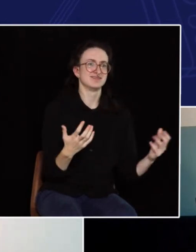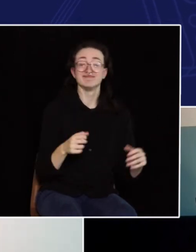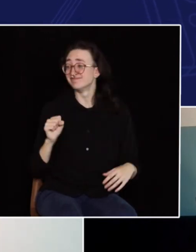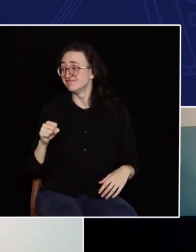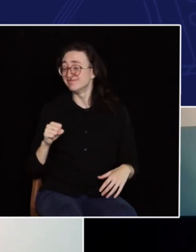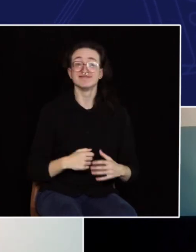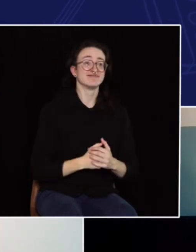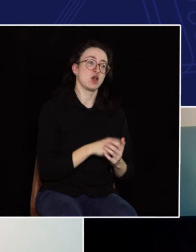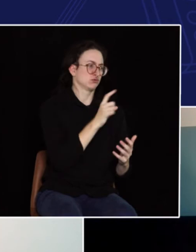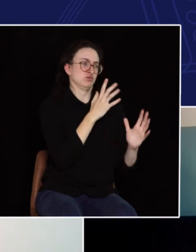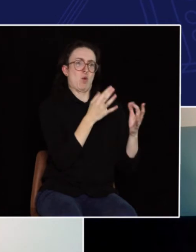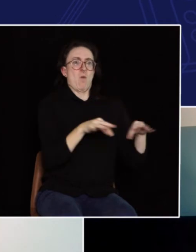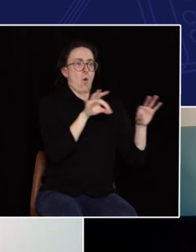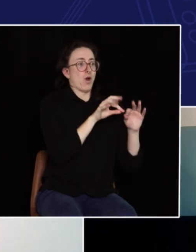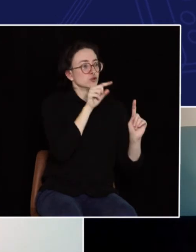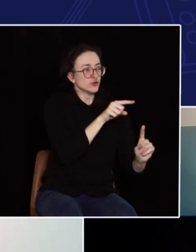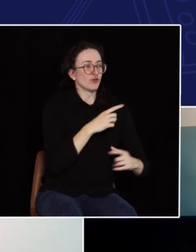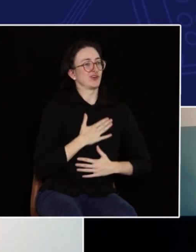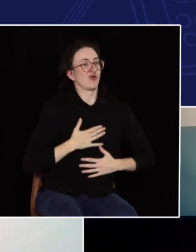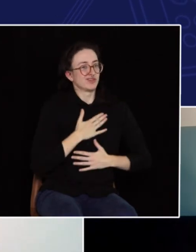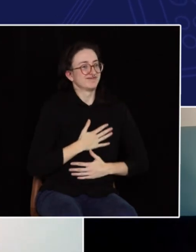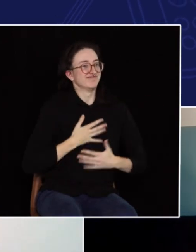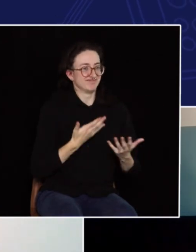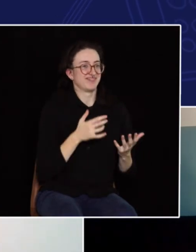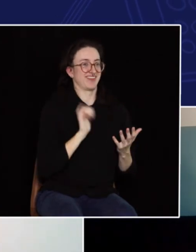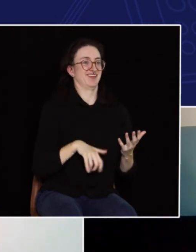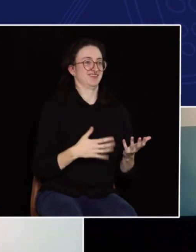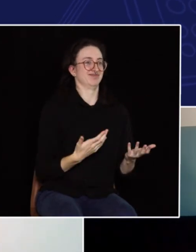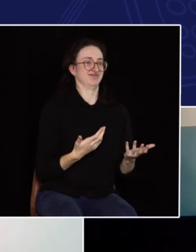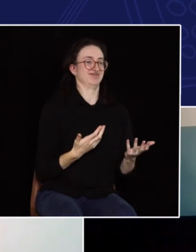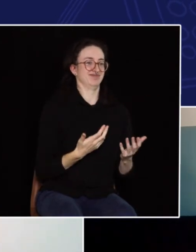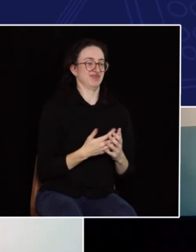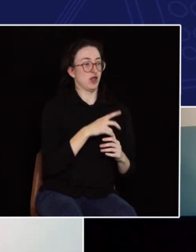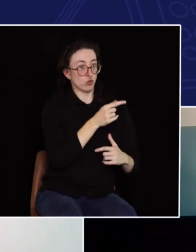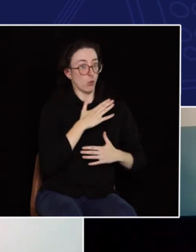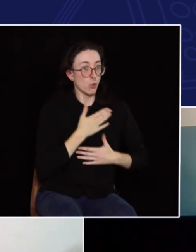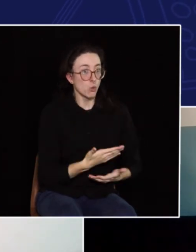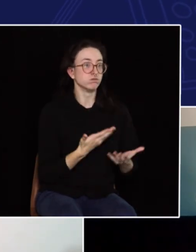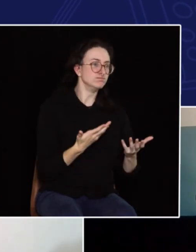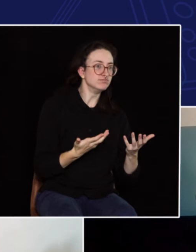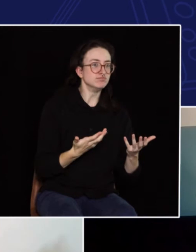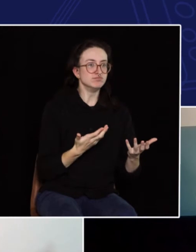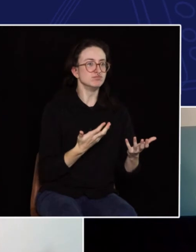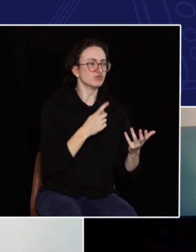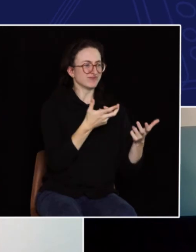[ZAIN:] Yeah. [DR. CHIANG:] As long -- as long as you like doing them [DR. CHIANG:] and you're willing to --